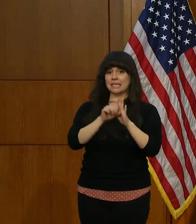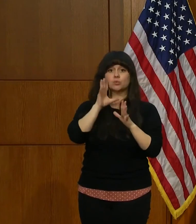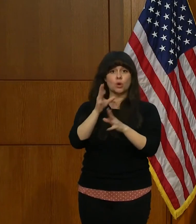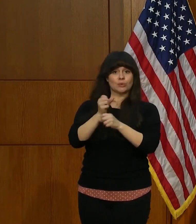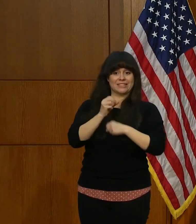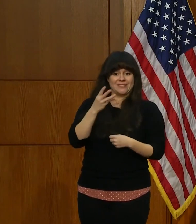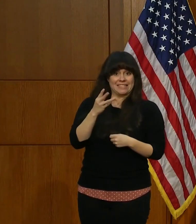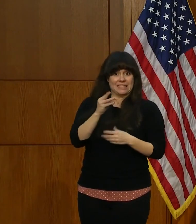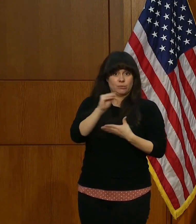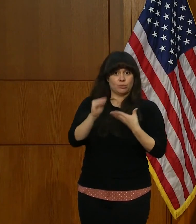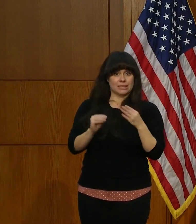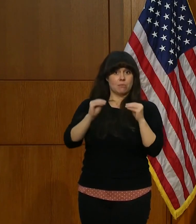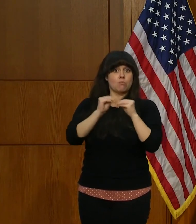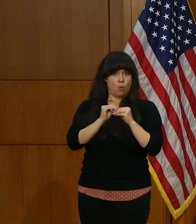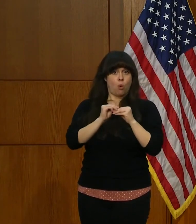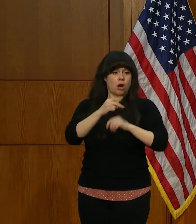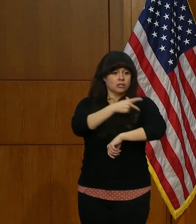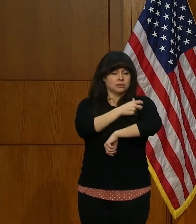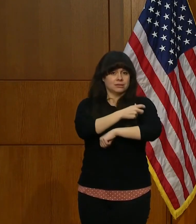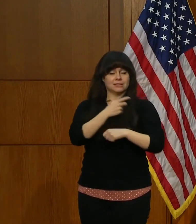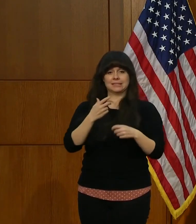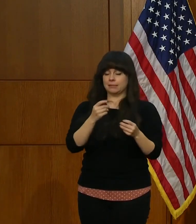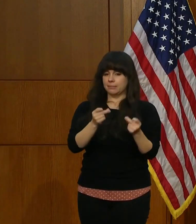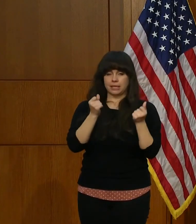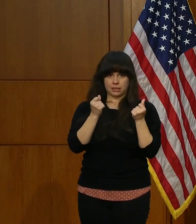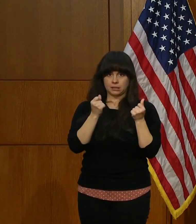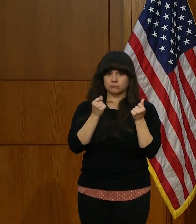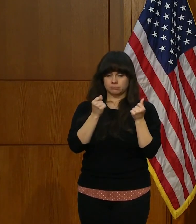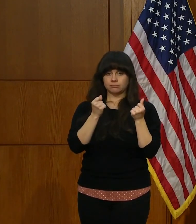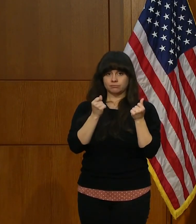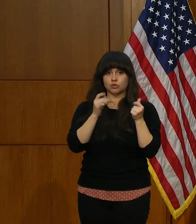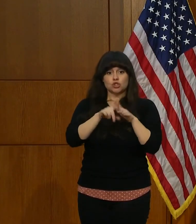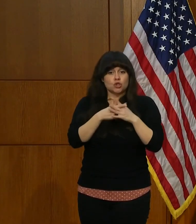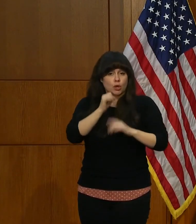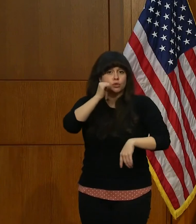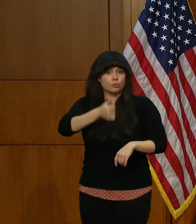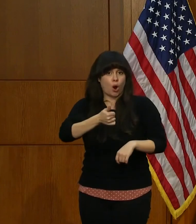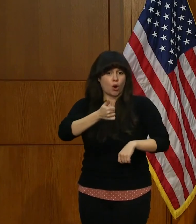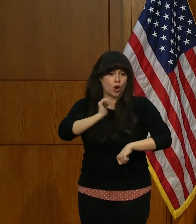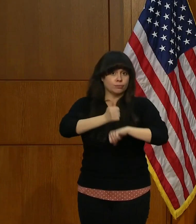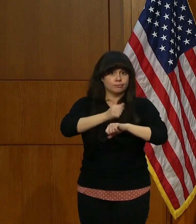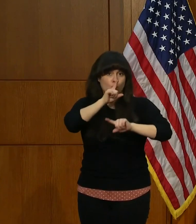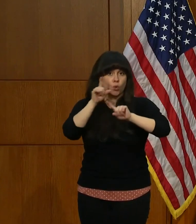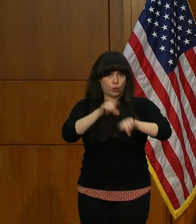RECEIVE ABOUT 16% MORE DOSES IMMEDIATELY. THAT STARTS WITH